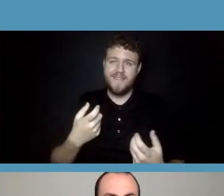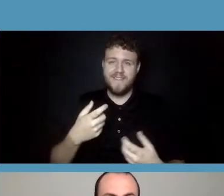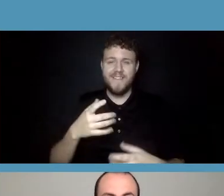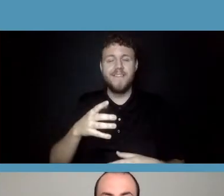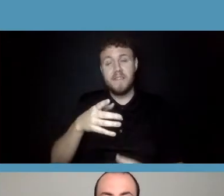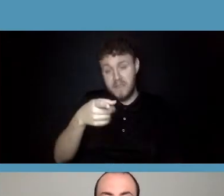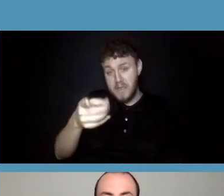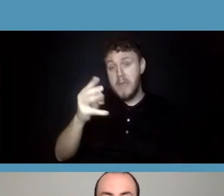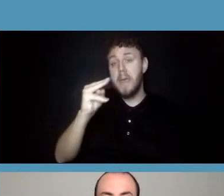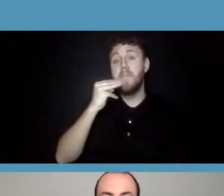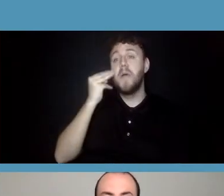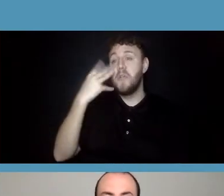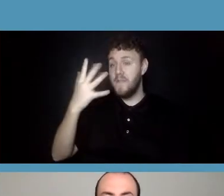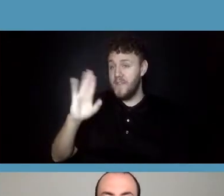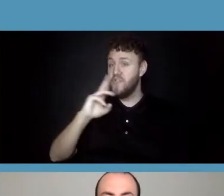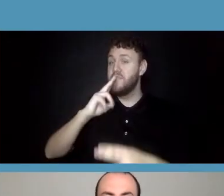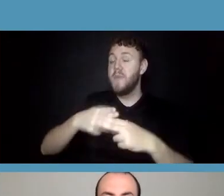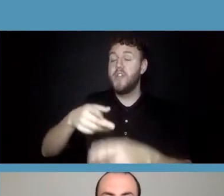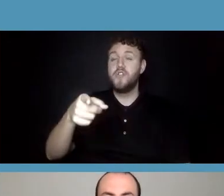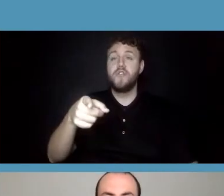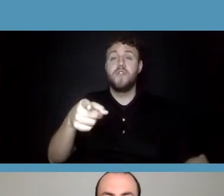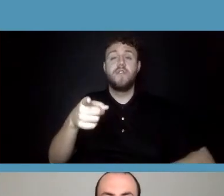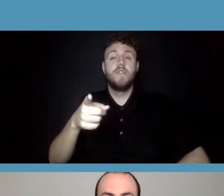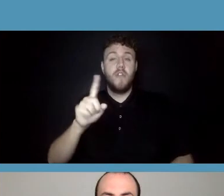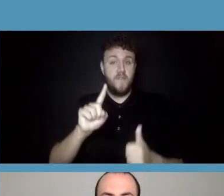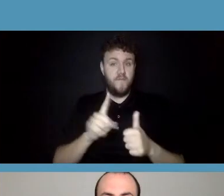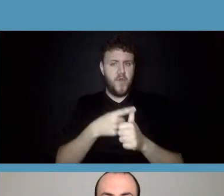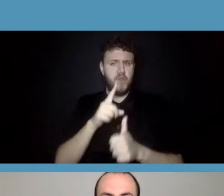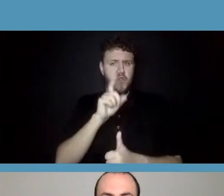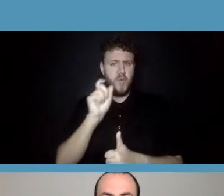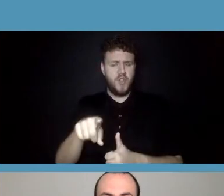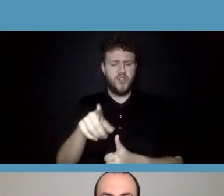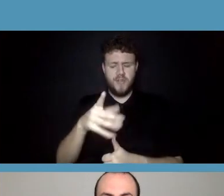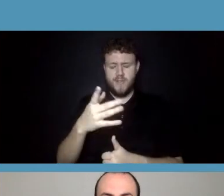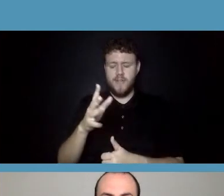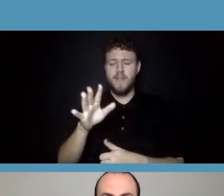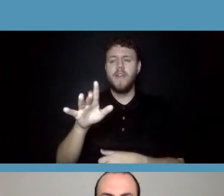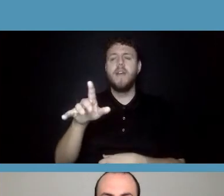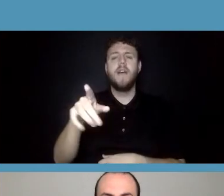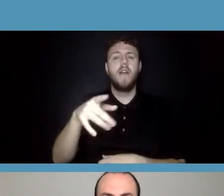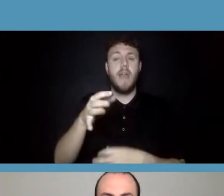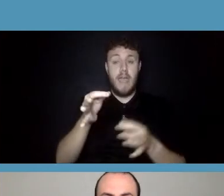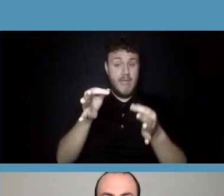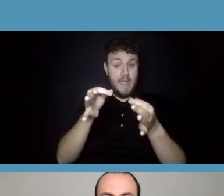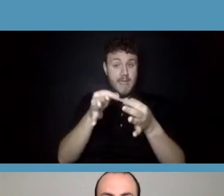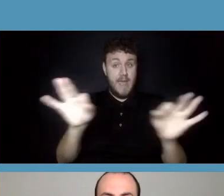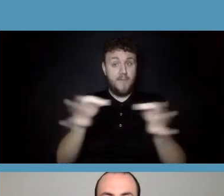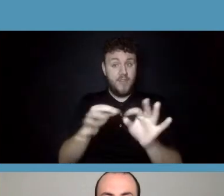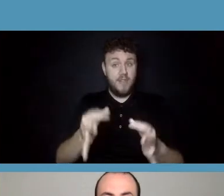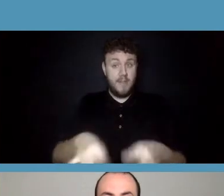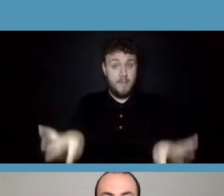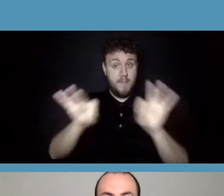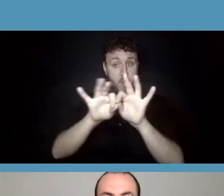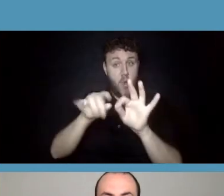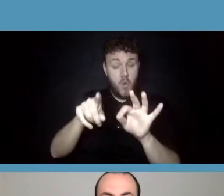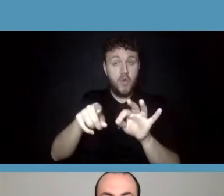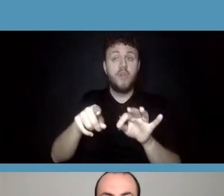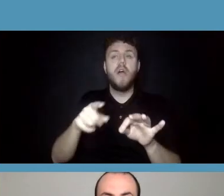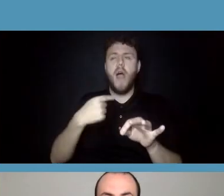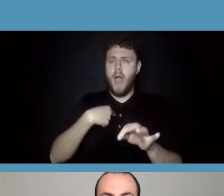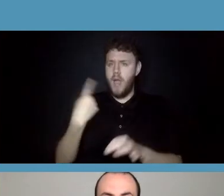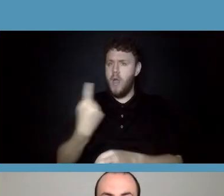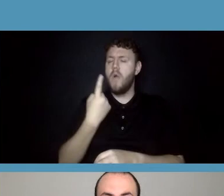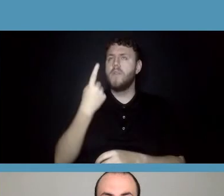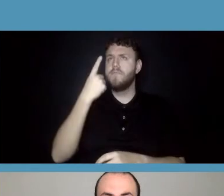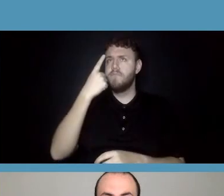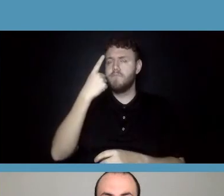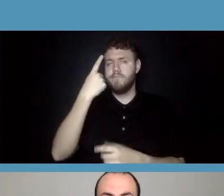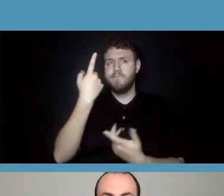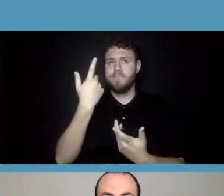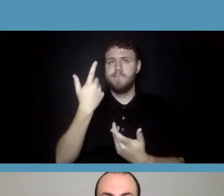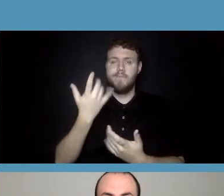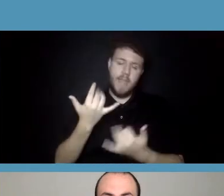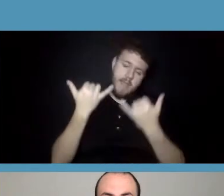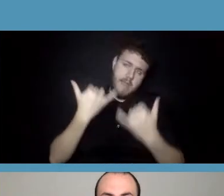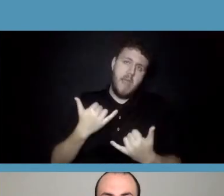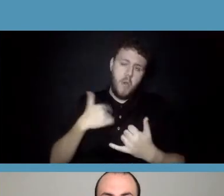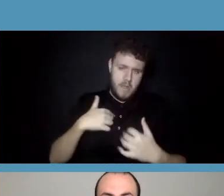mentioned, with the first question, with captions being important, I also am now living in the